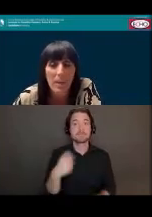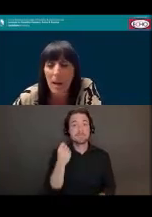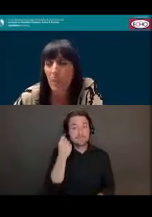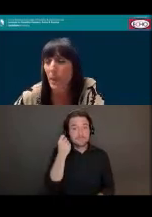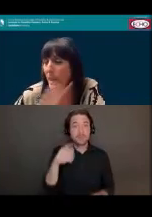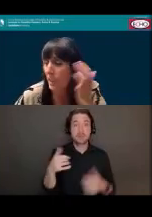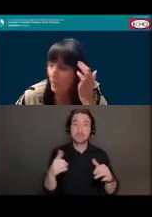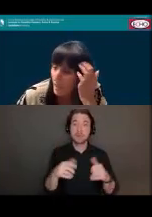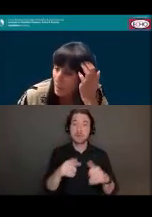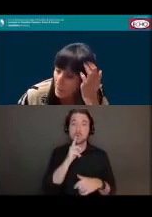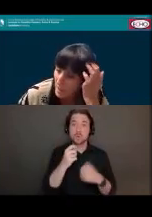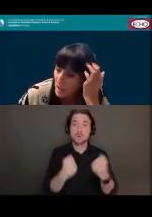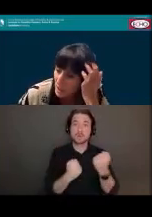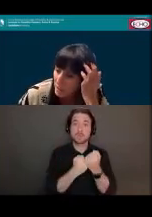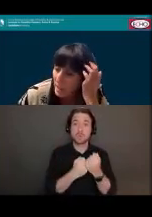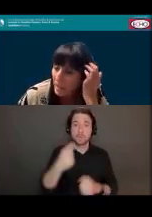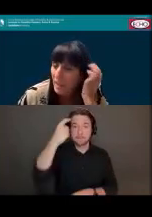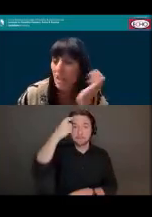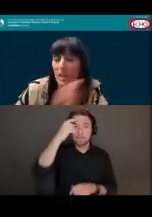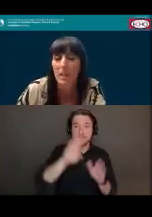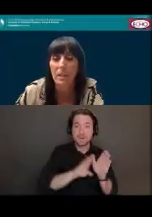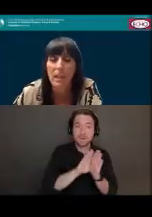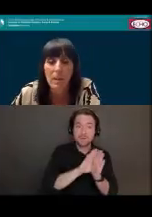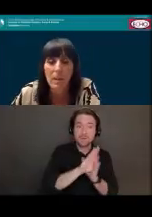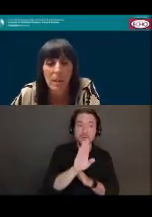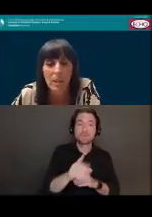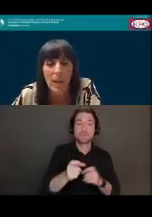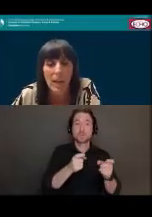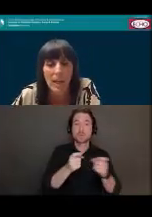that, brain development, regulation, language and